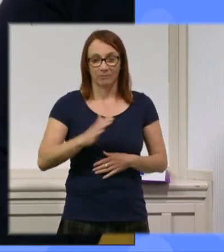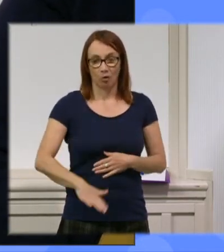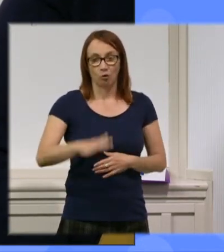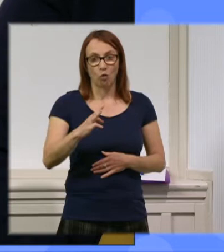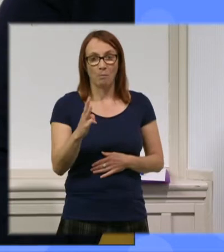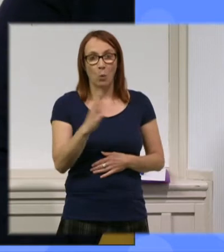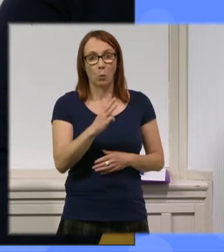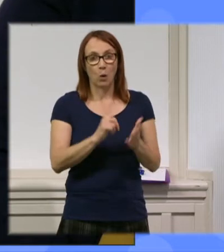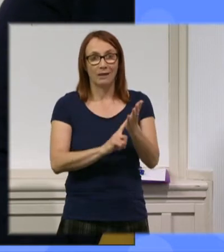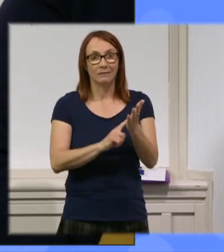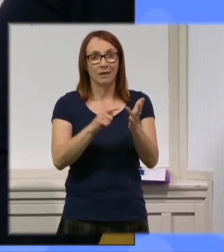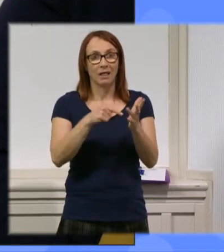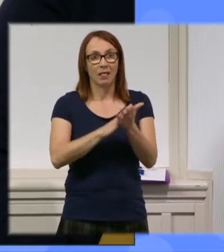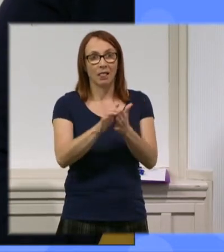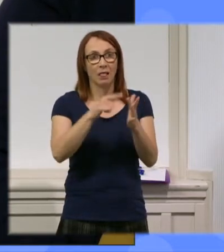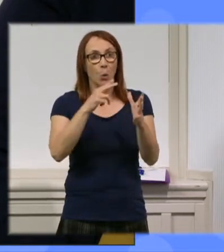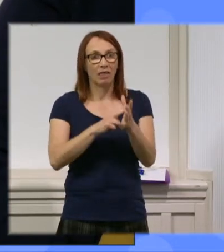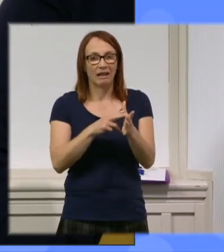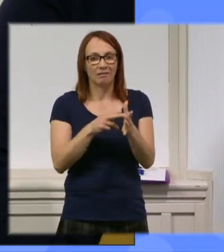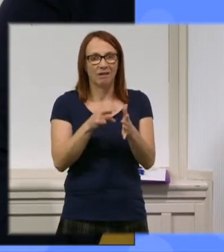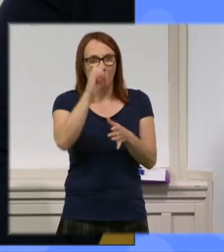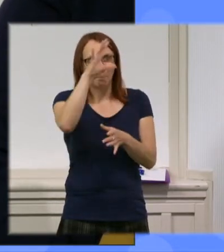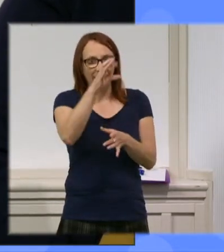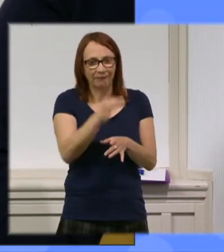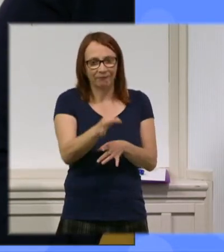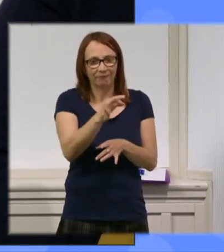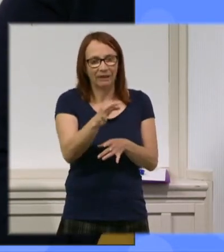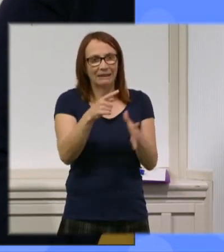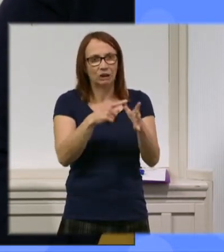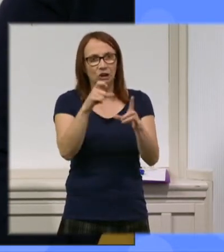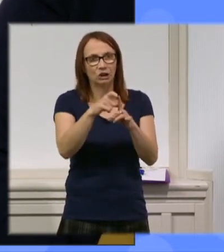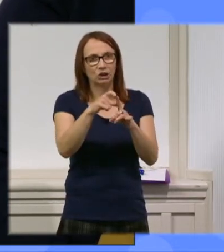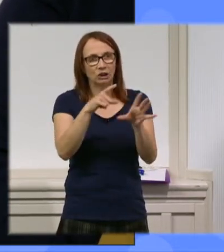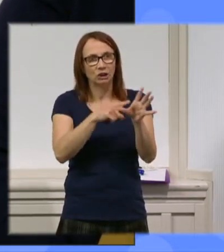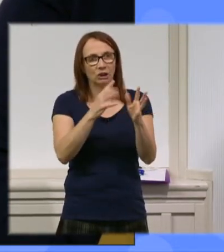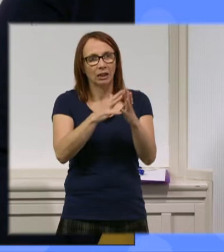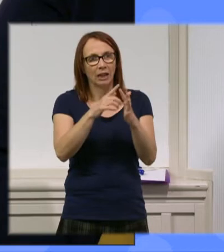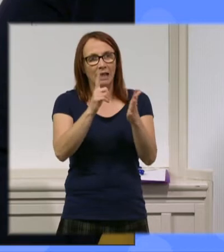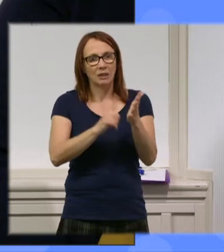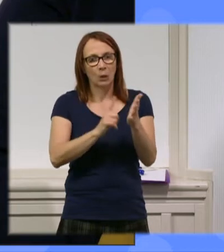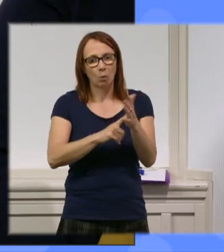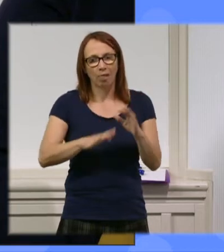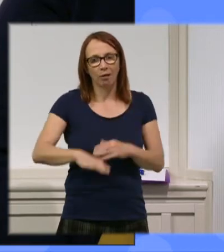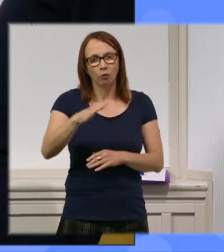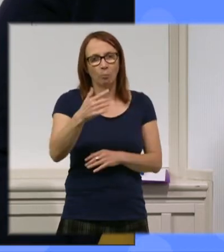minor village called a derail and the 70s and the 80s these were difficult